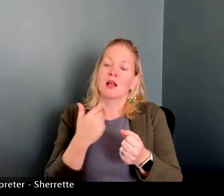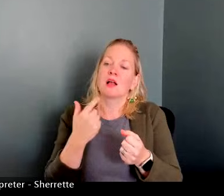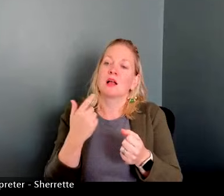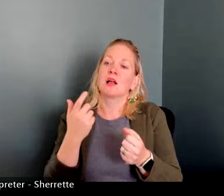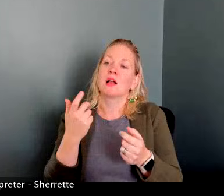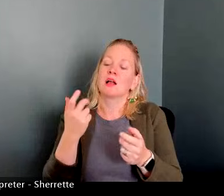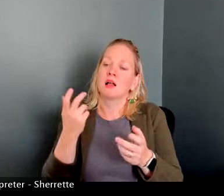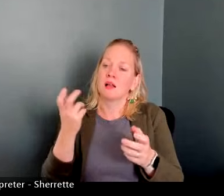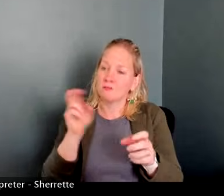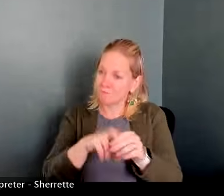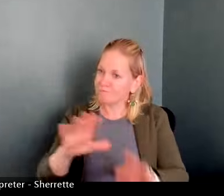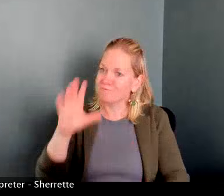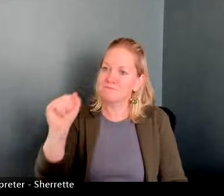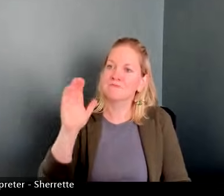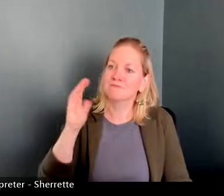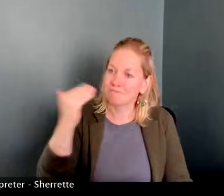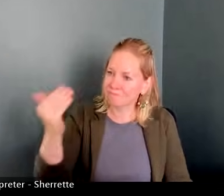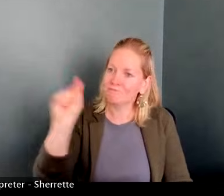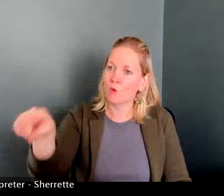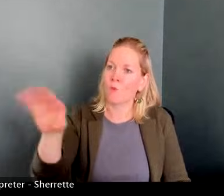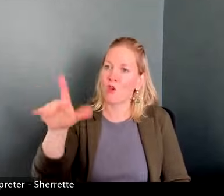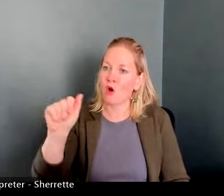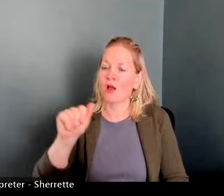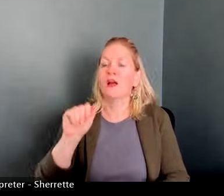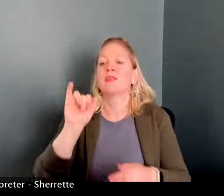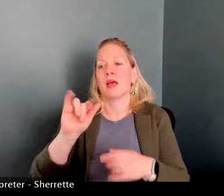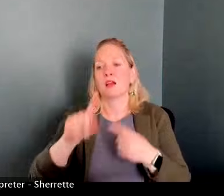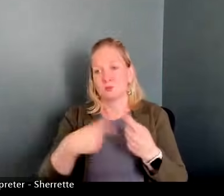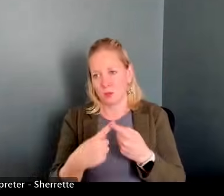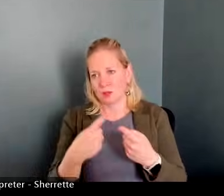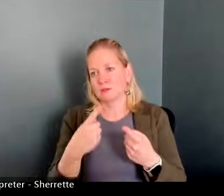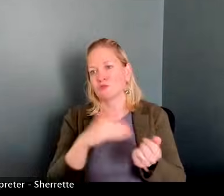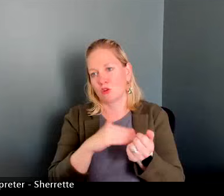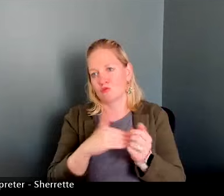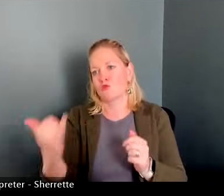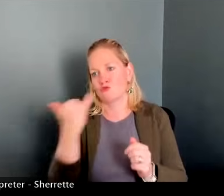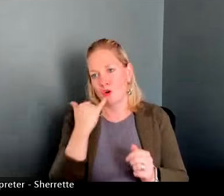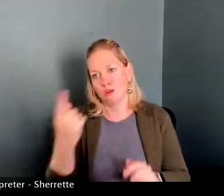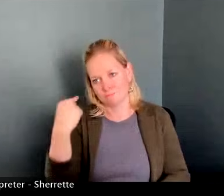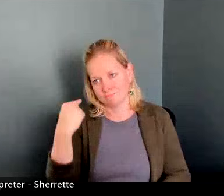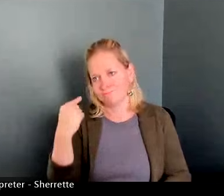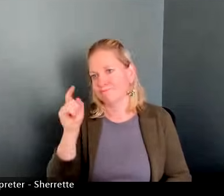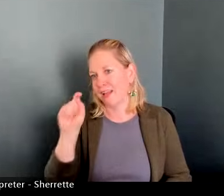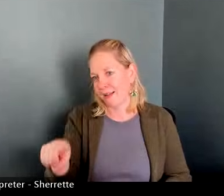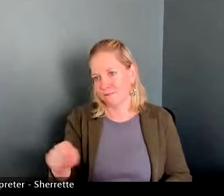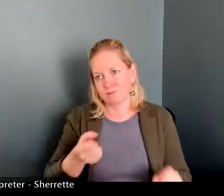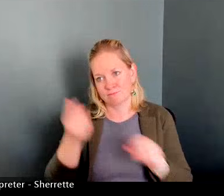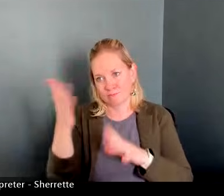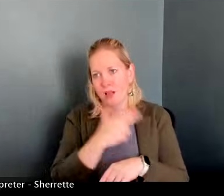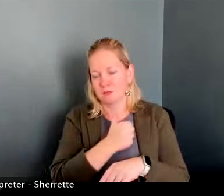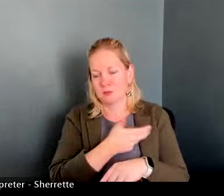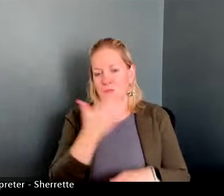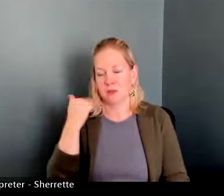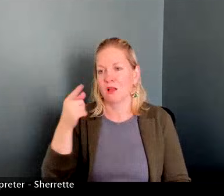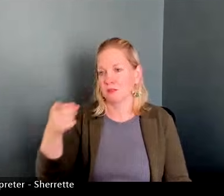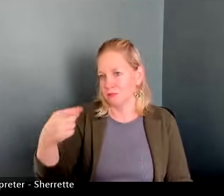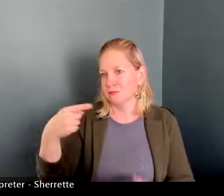need to be admitted because of that spleen issue that she was having with her spleen.